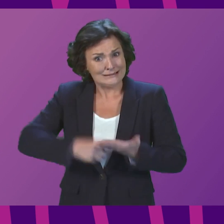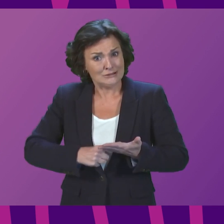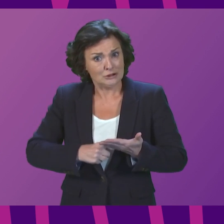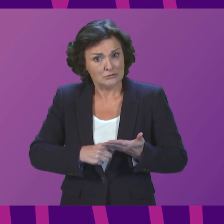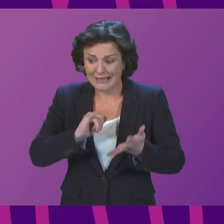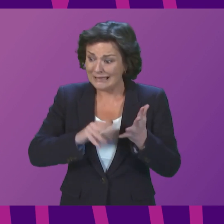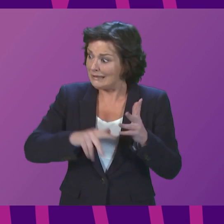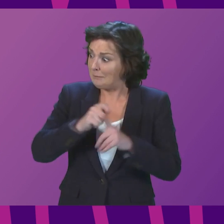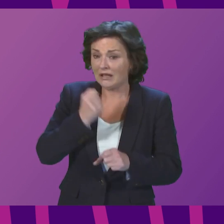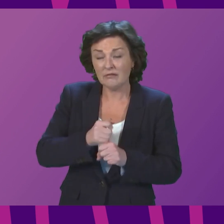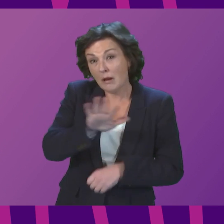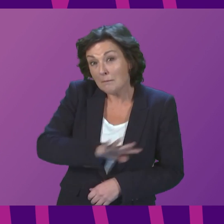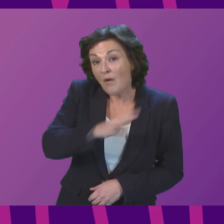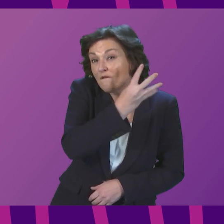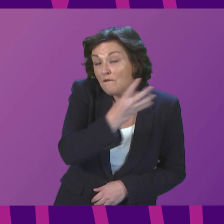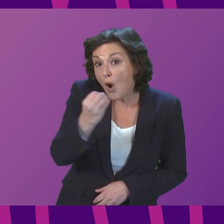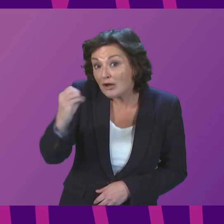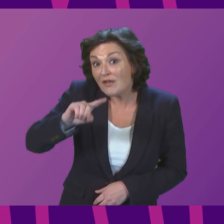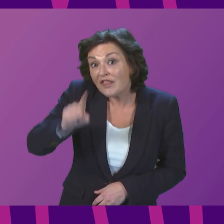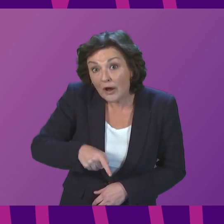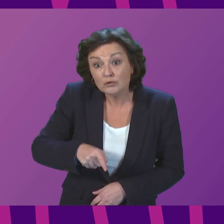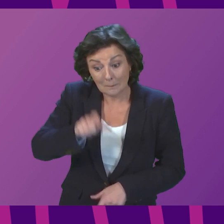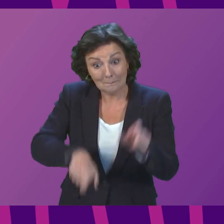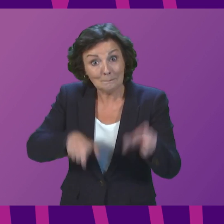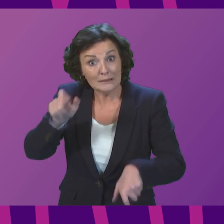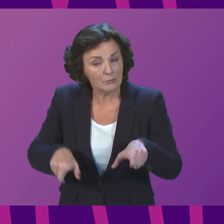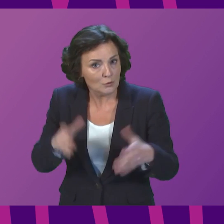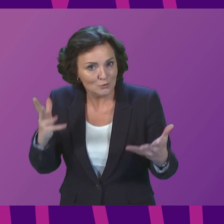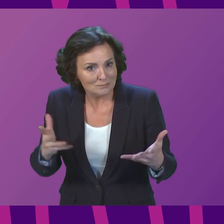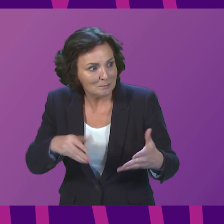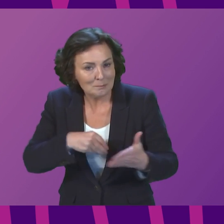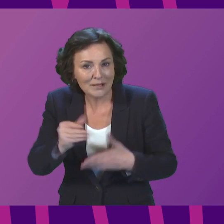400,000 people in Scotland do not pay any council tax because we have, unlike the situation